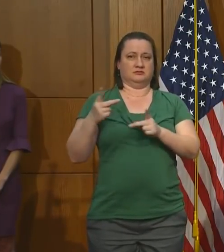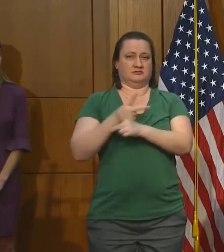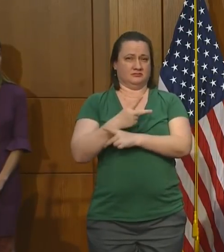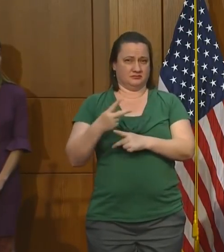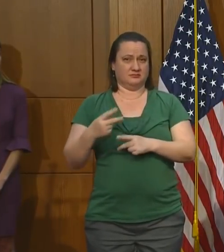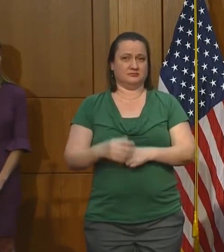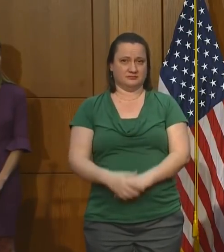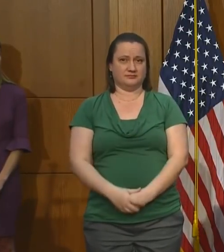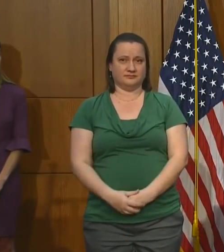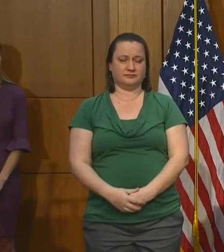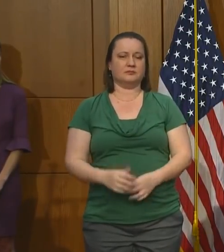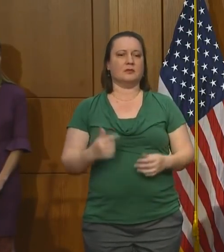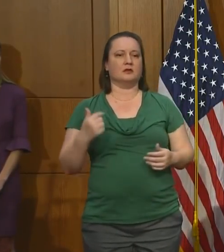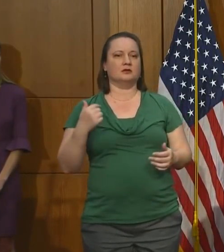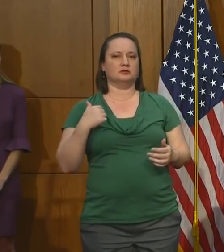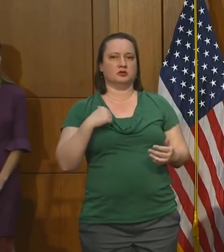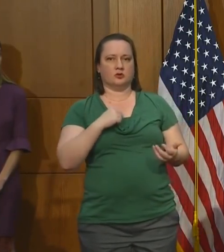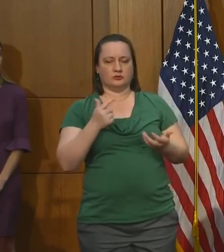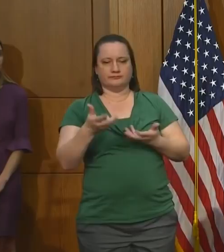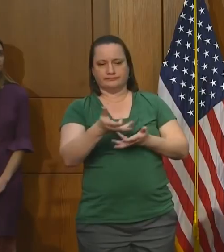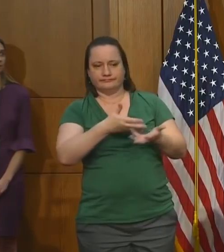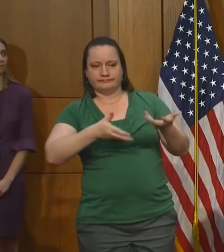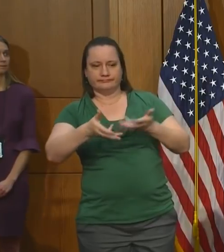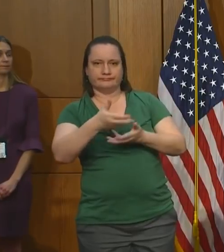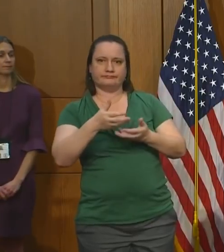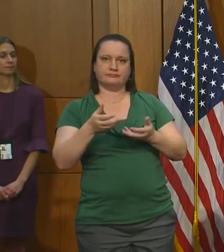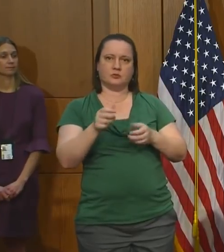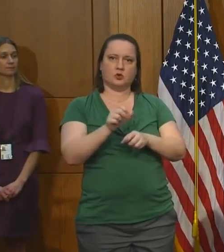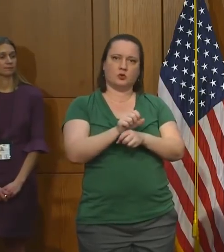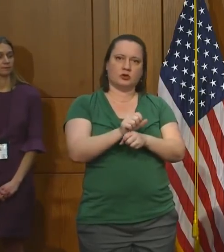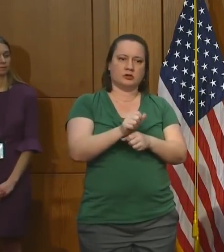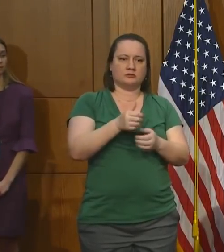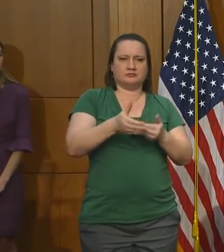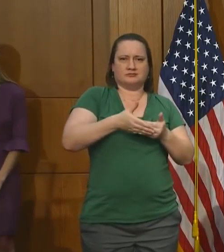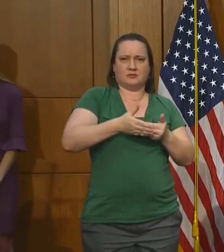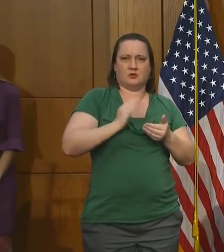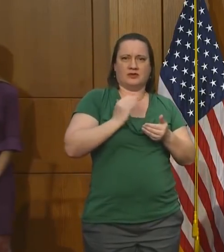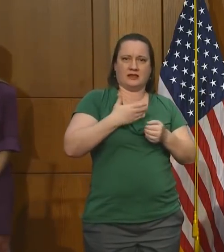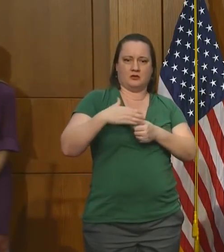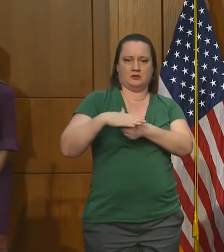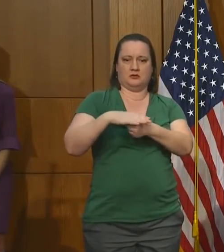PEOPLE FOR EXAMPLE- THAT THAT'S WHEN THE RISK OF THE SPREAD A CURSE AND SO. SO WE HAVE BEEN